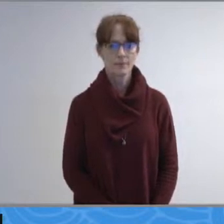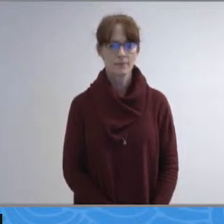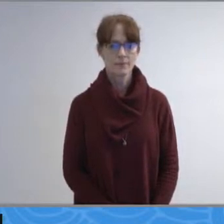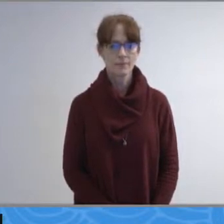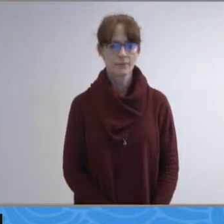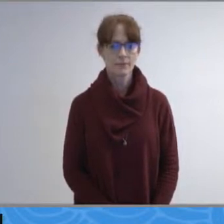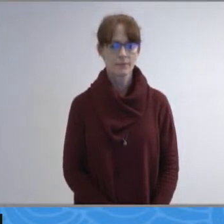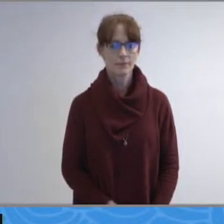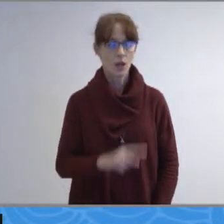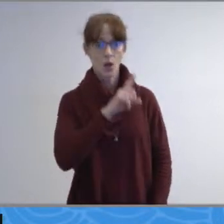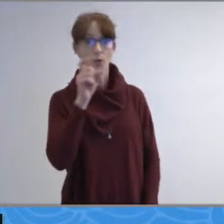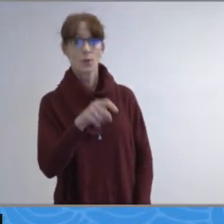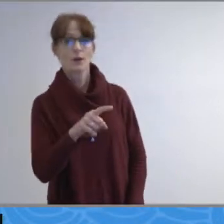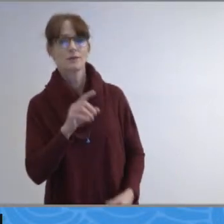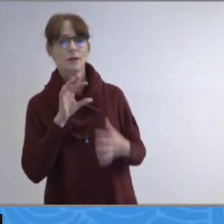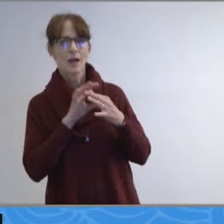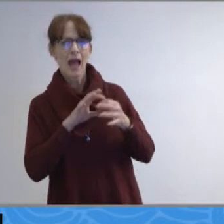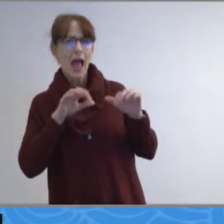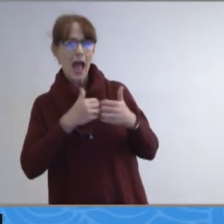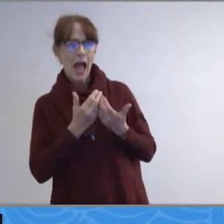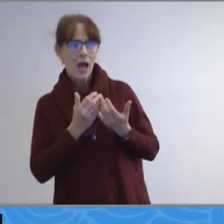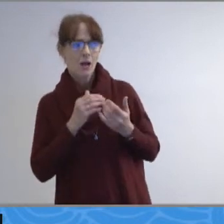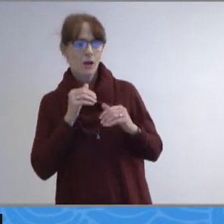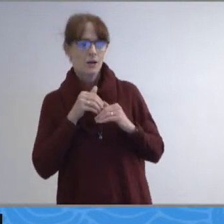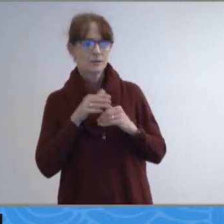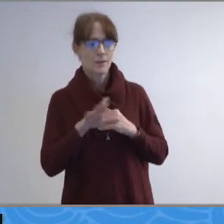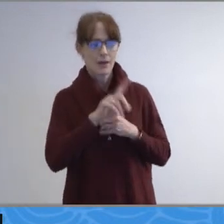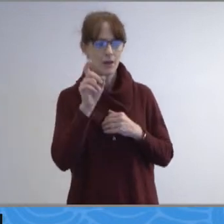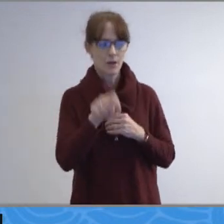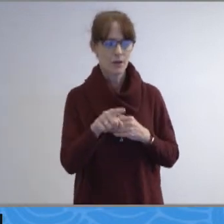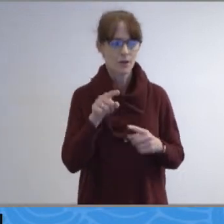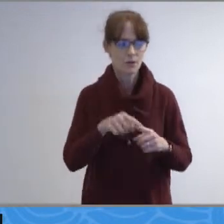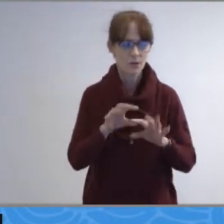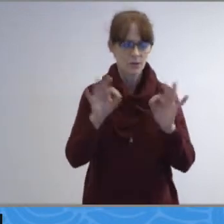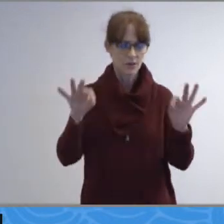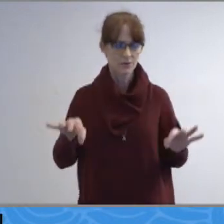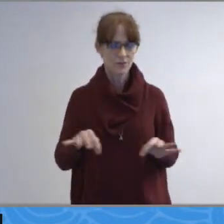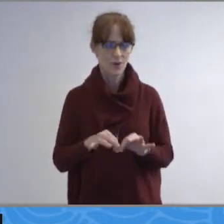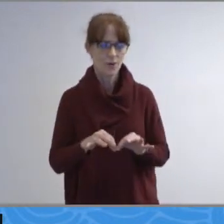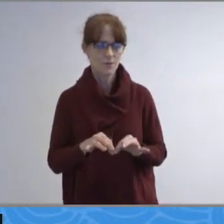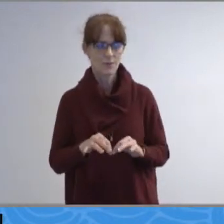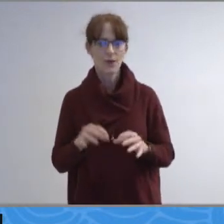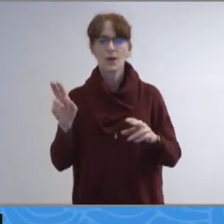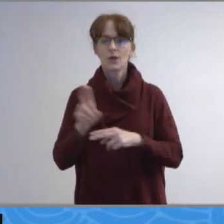Actually, that question was just about how to submit questions to this forum. So again, you can use the link